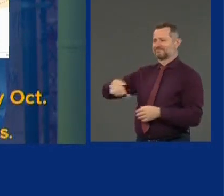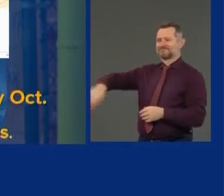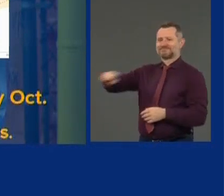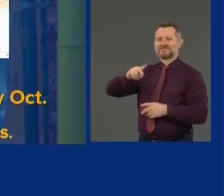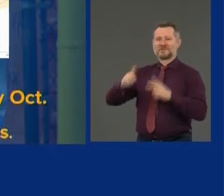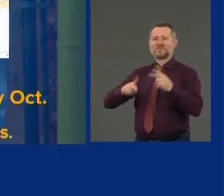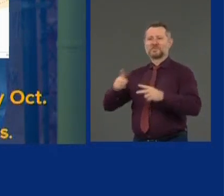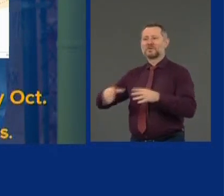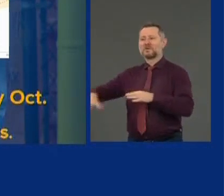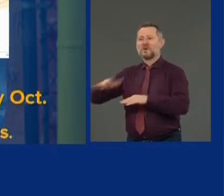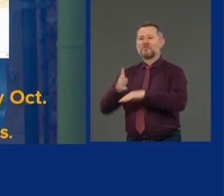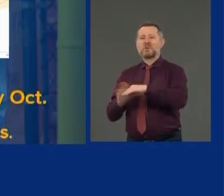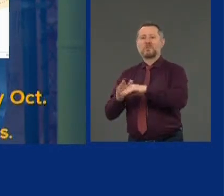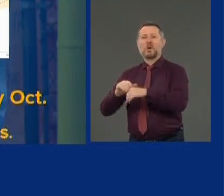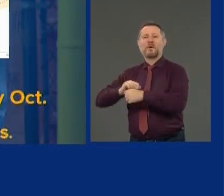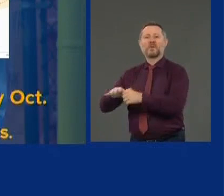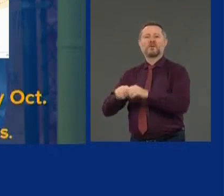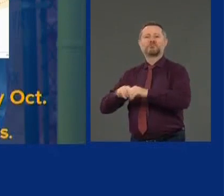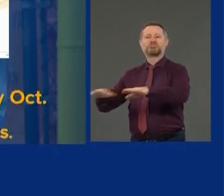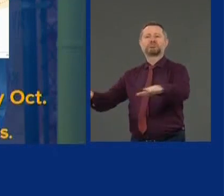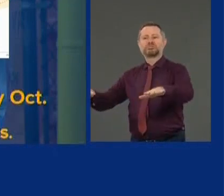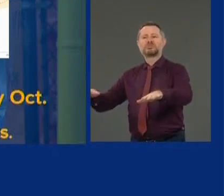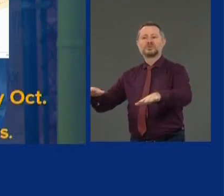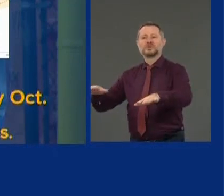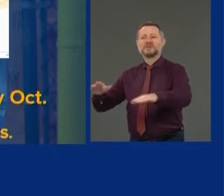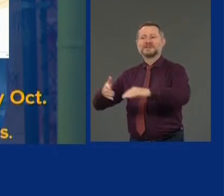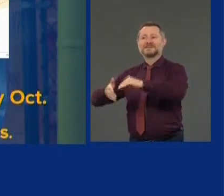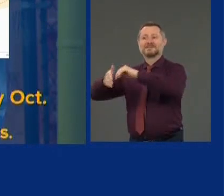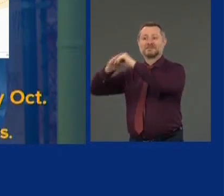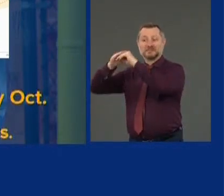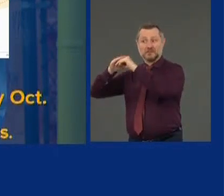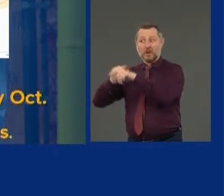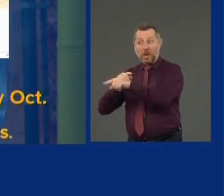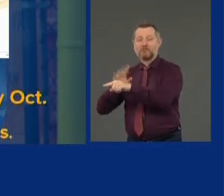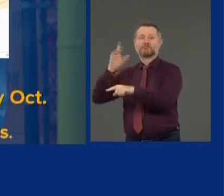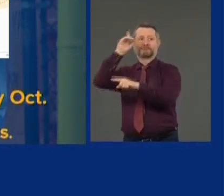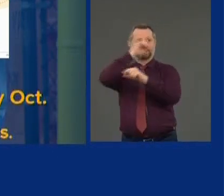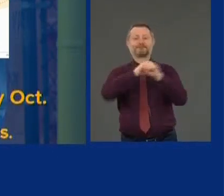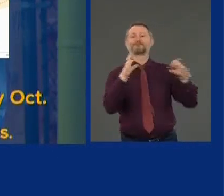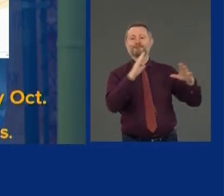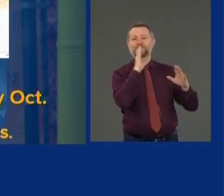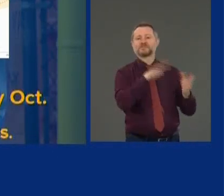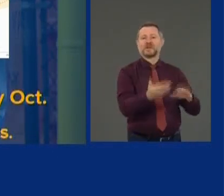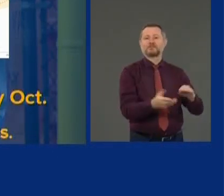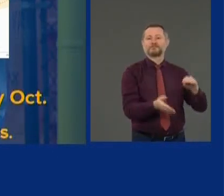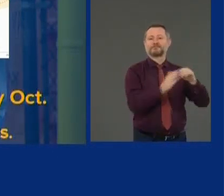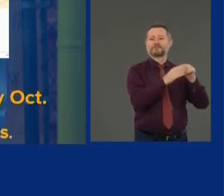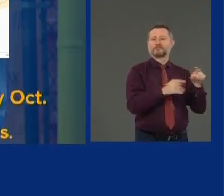IN ONE WEEK. BASED ON WHAT?